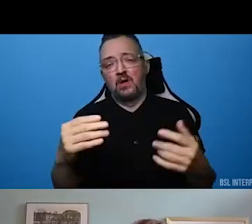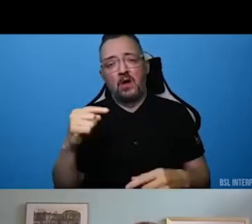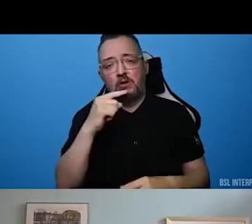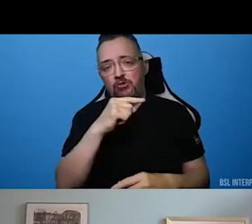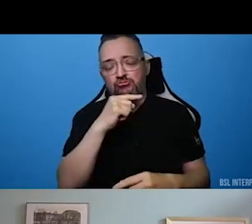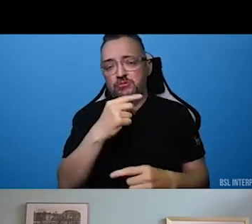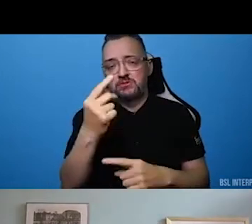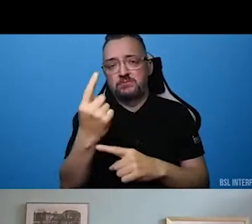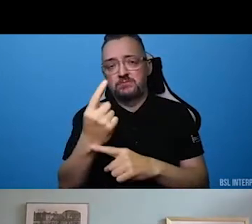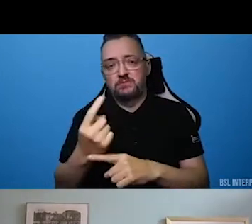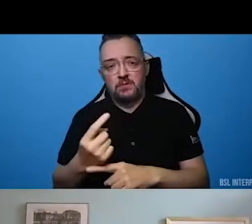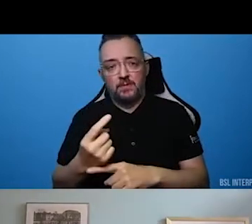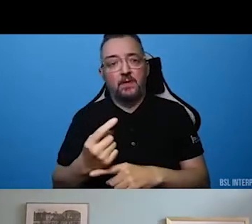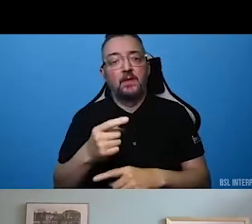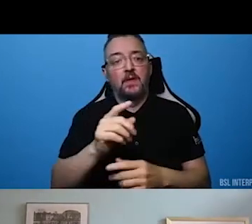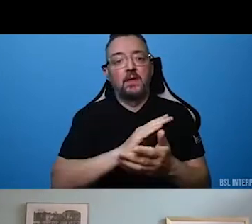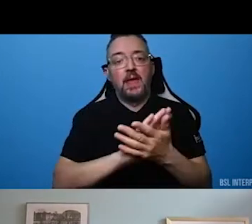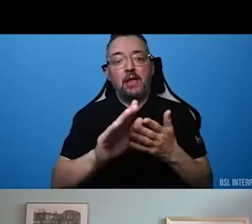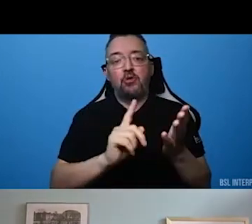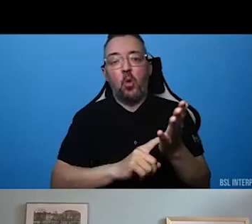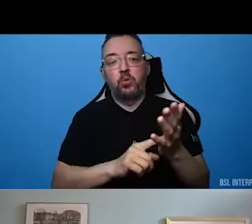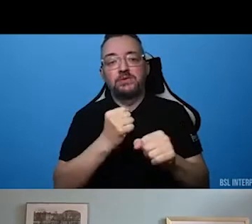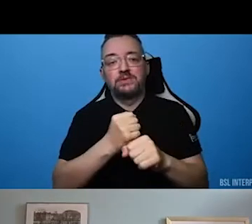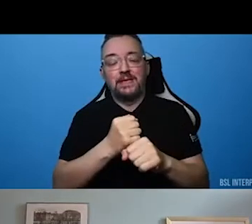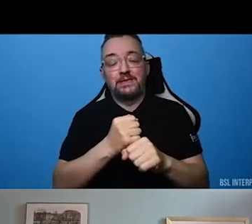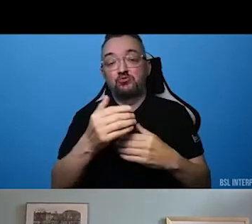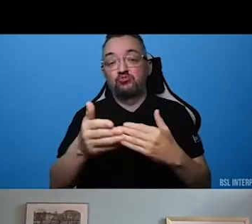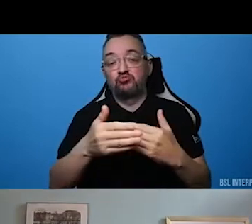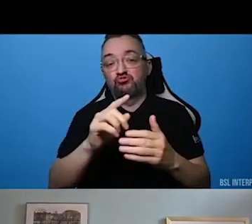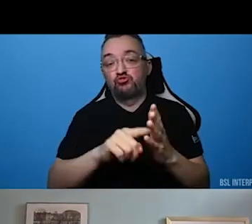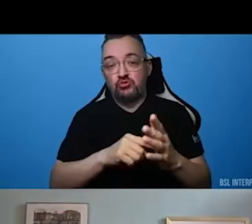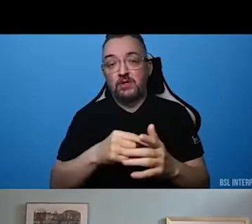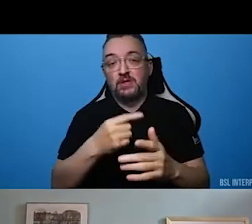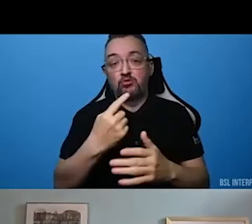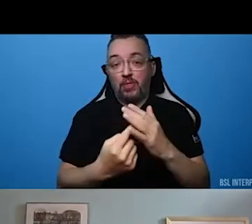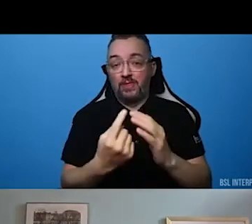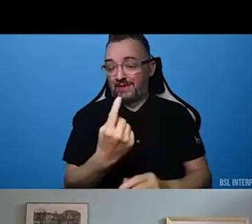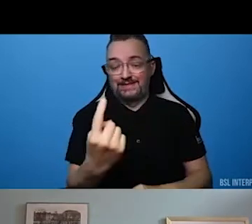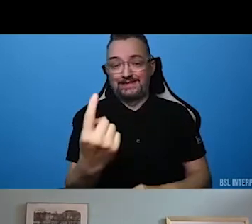In the preface, Henry Louis Gates Jr. explains the tradition of 'the single Black page boy'